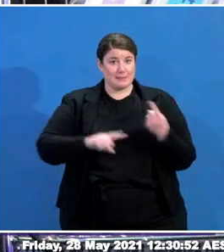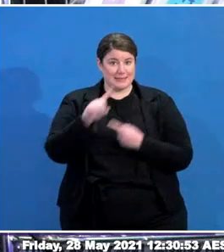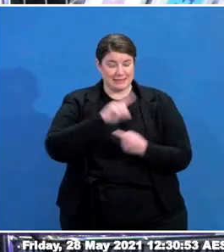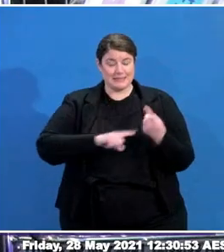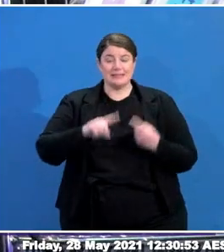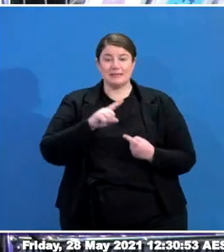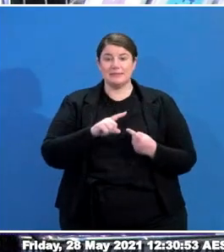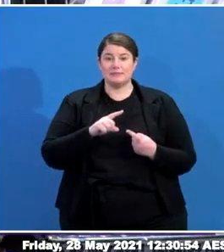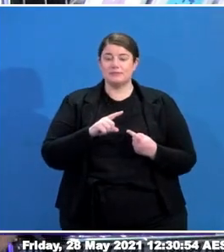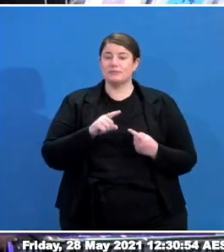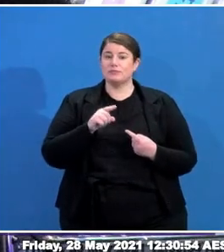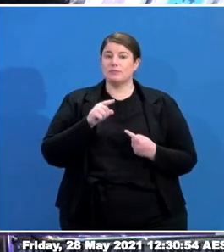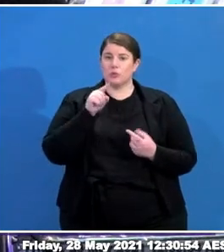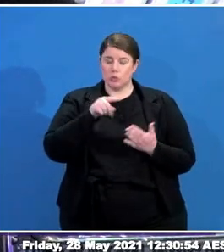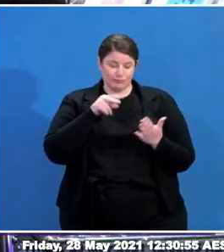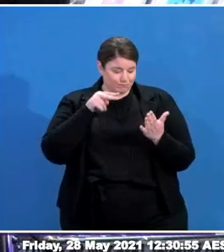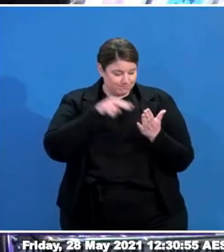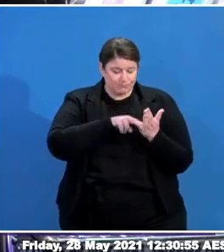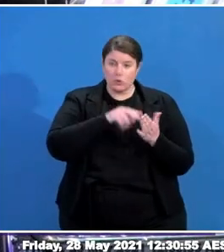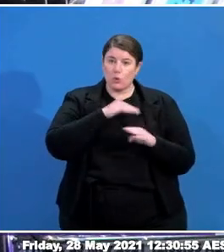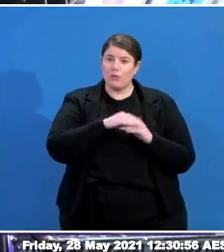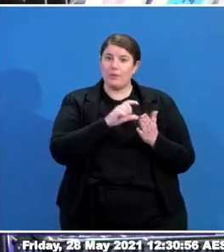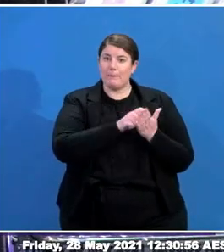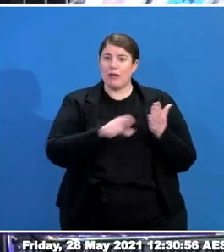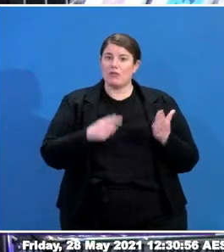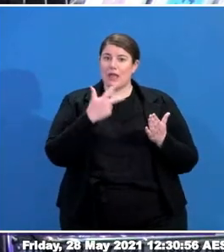And your attention was drawn to paragraph 8.2?